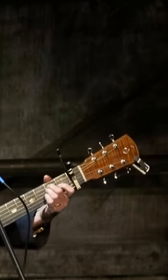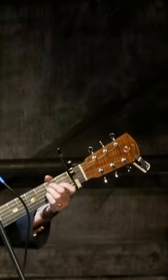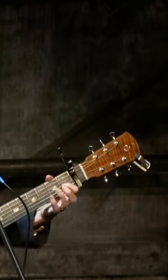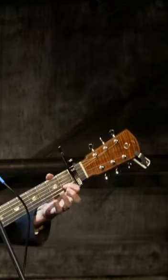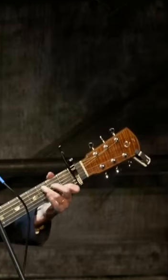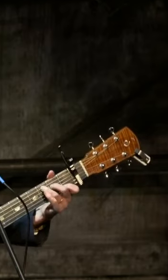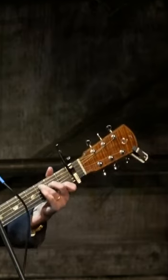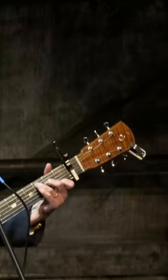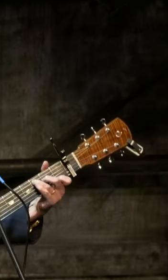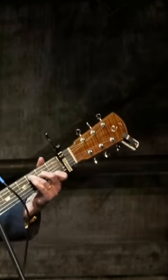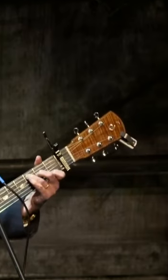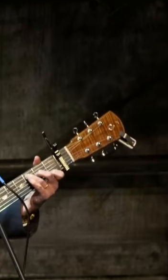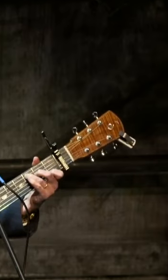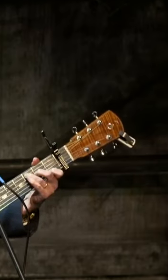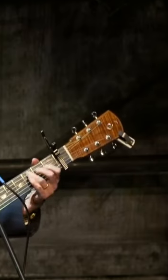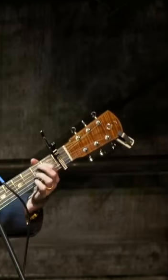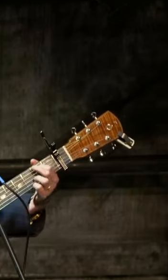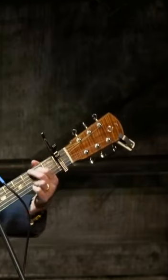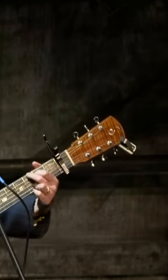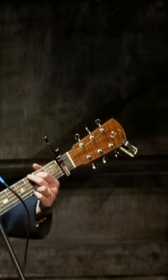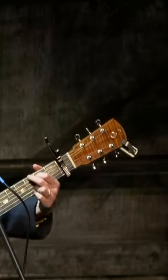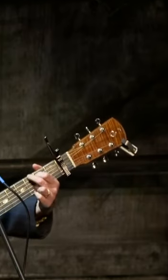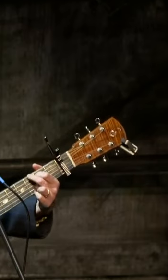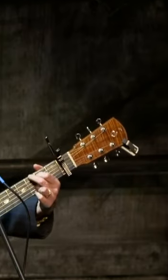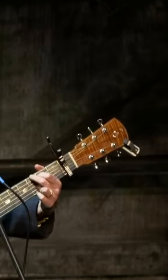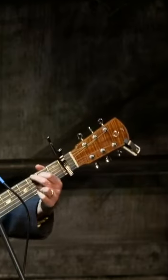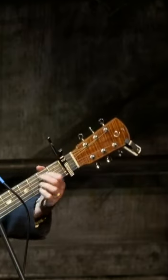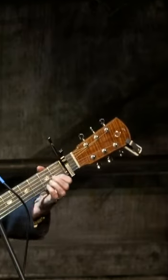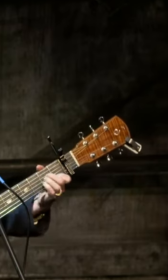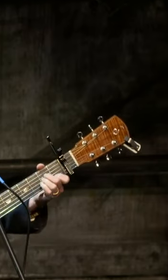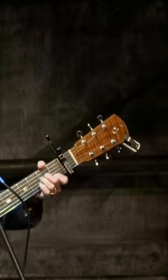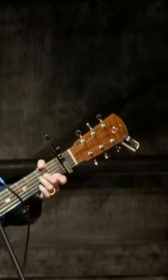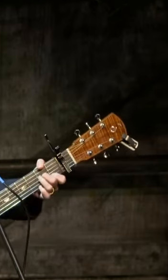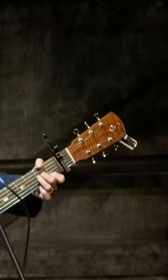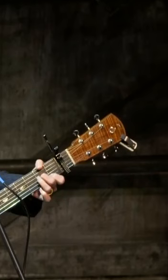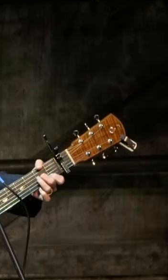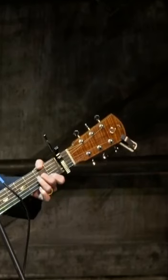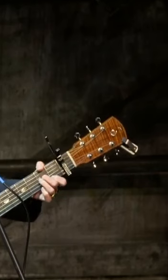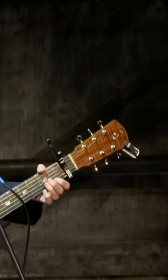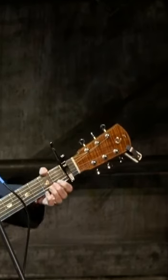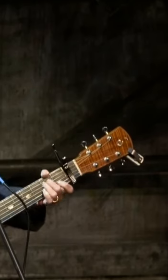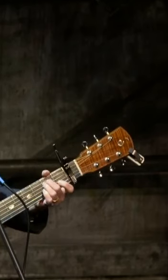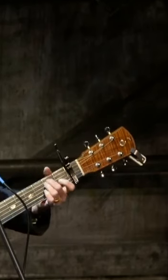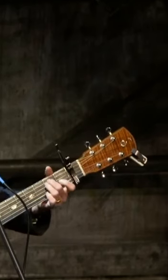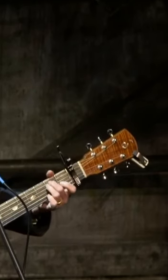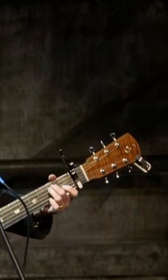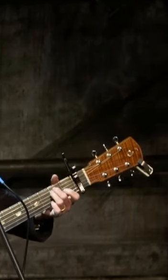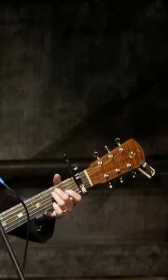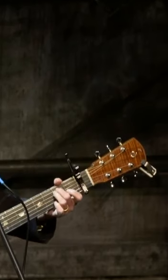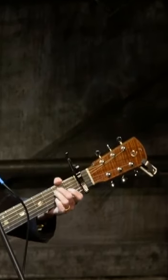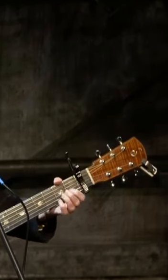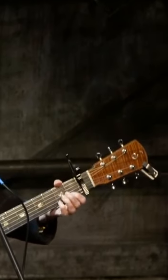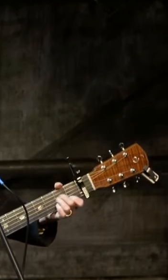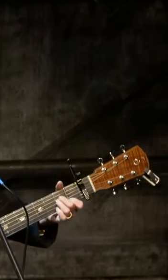# Blow the horn, blow the horn # Give a voice to all the mournful souls